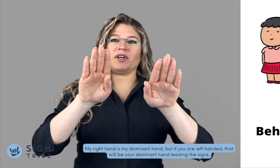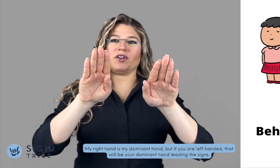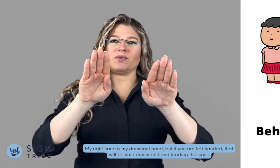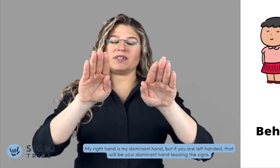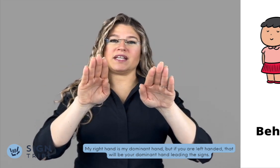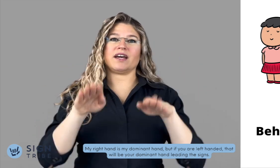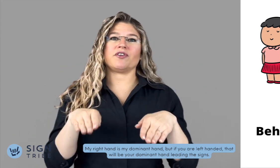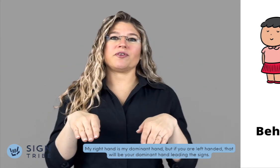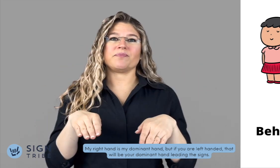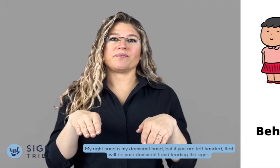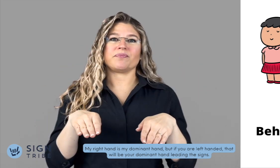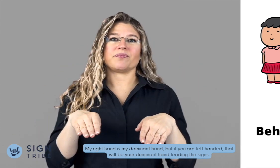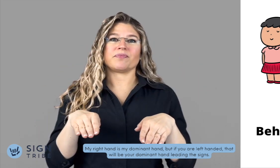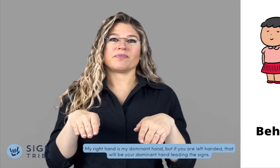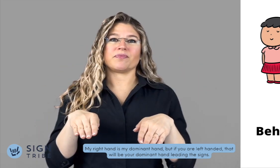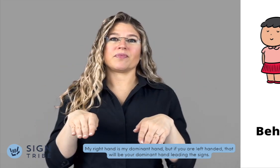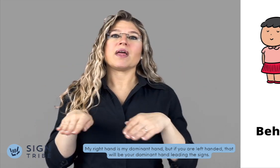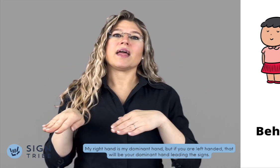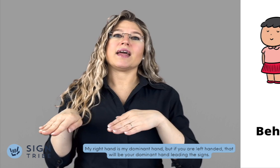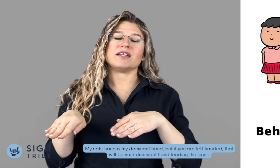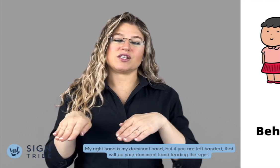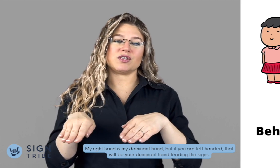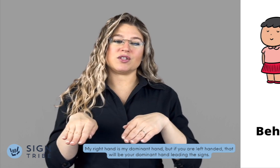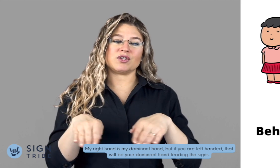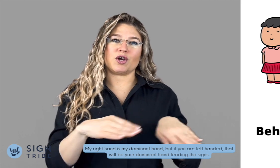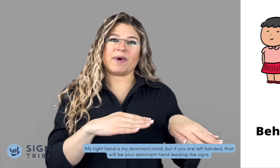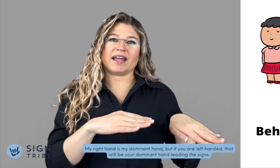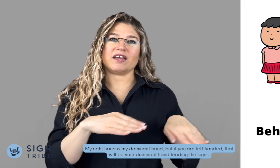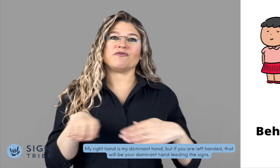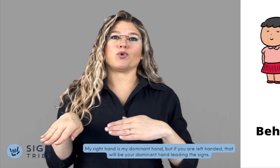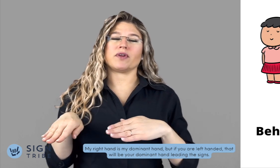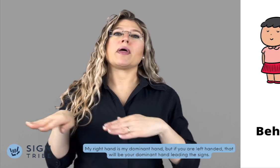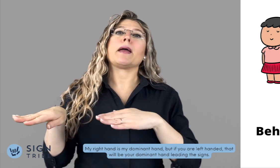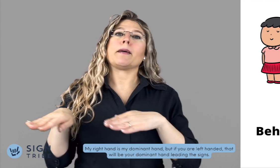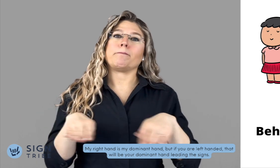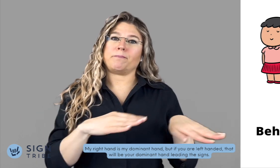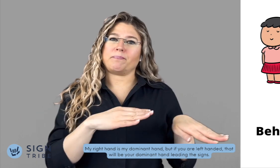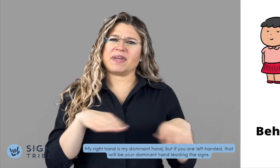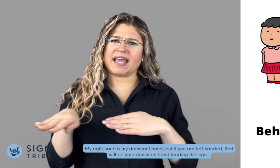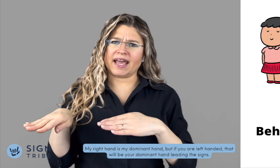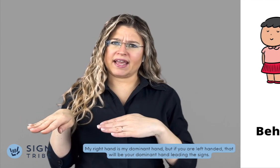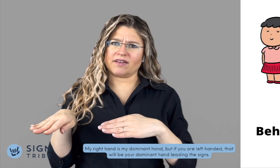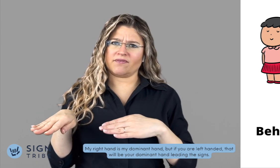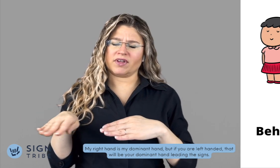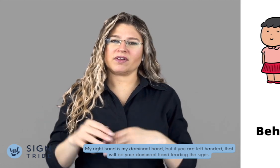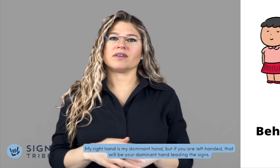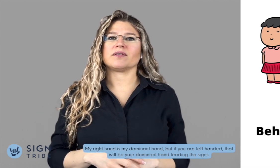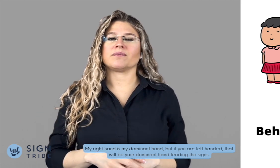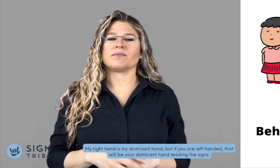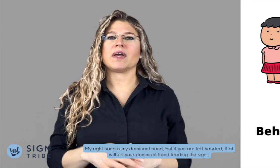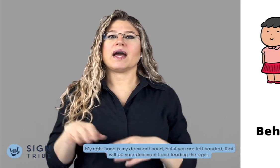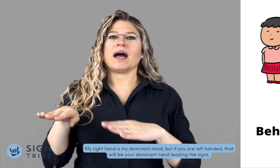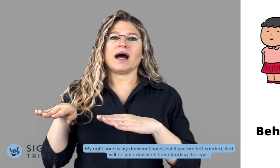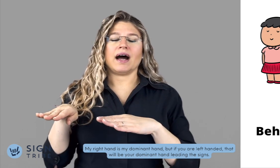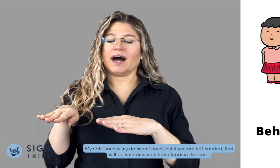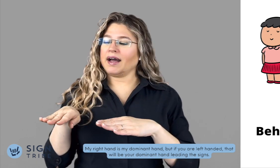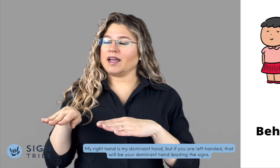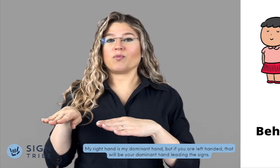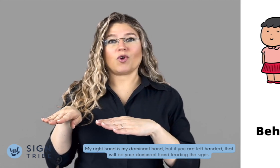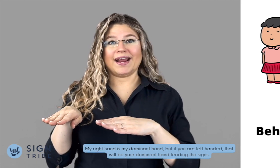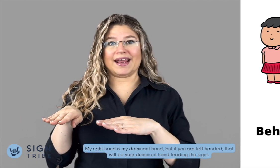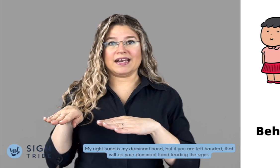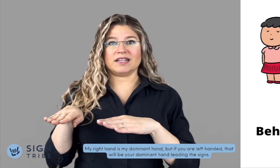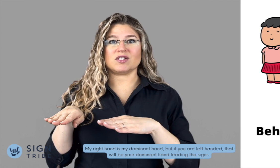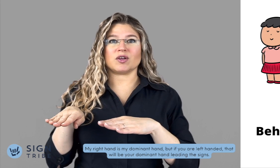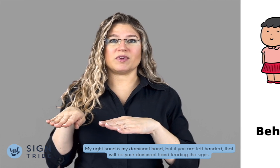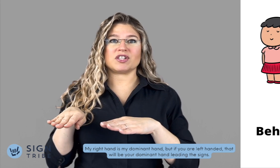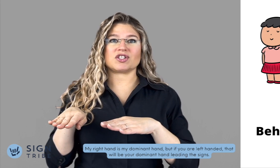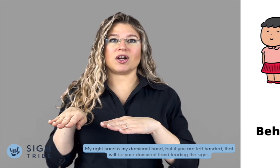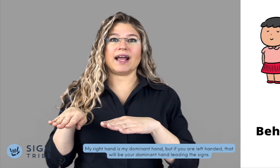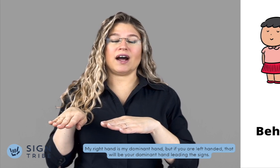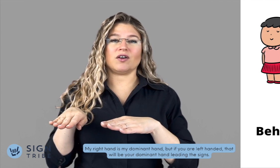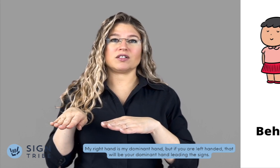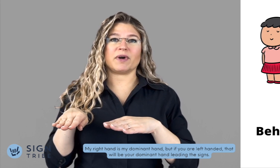closed together. And go back and forth. Behave. I am right handed, so I'm going to start out by